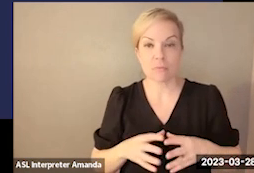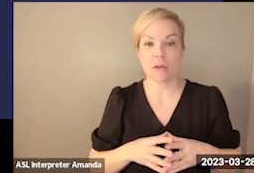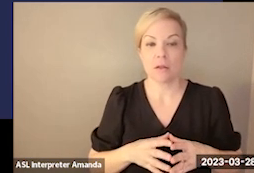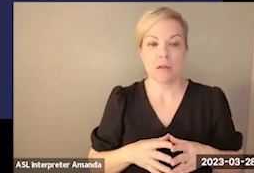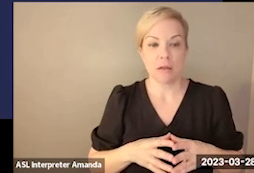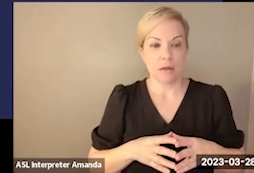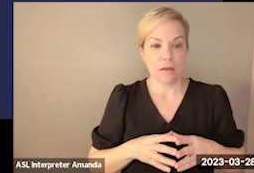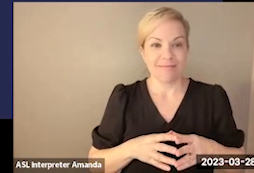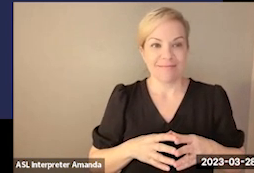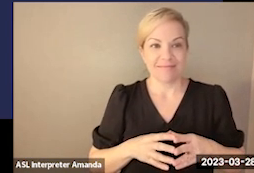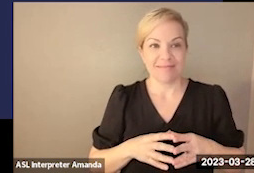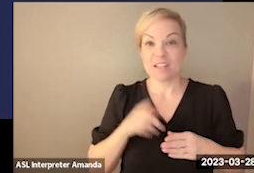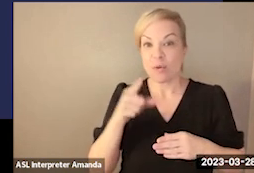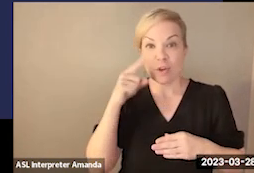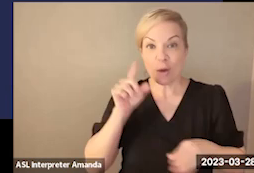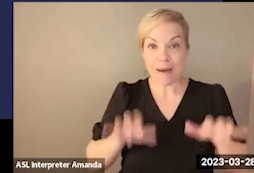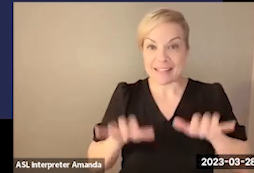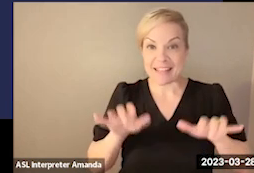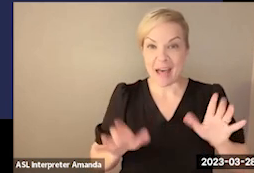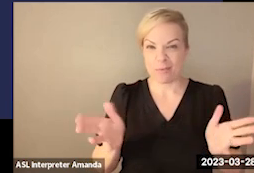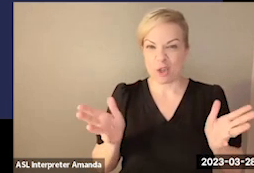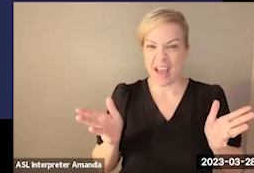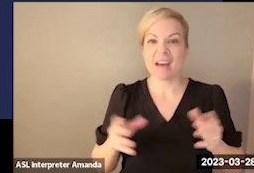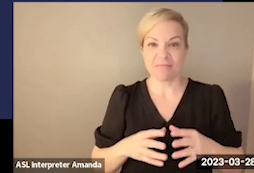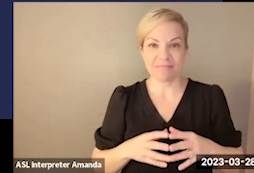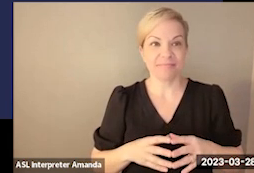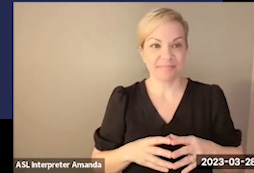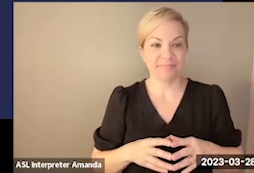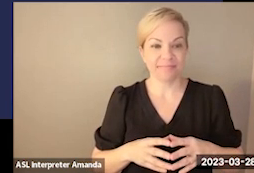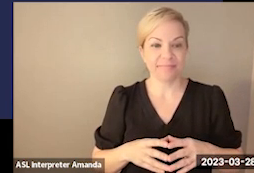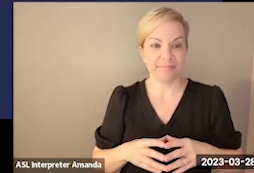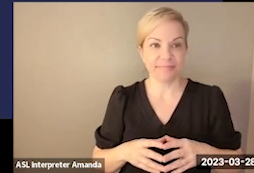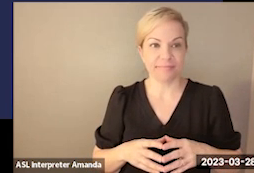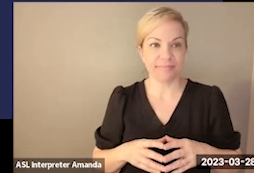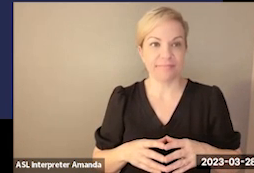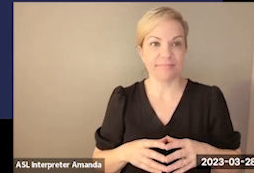Debbie Stine, Science & Technology Policy Academy: if you could just type that into chat, that would be Debbie Stine, Science & Technology Policy Academy: right.